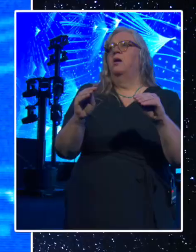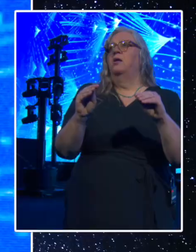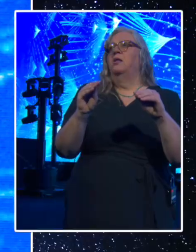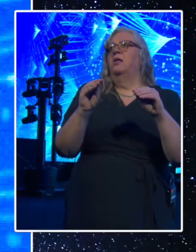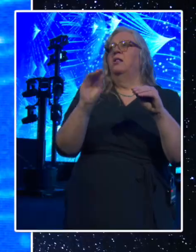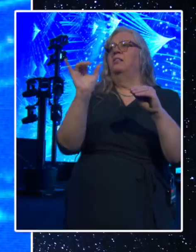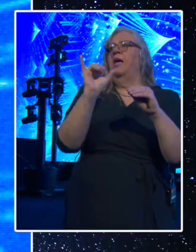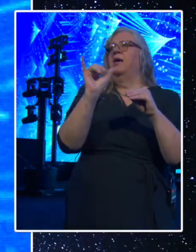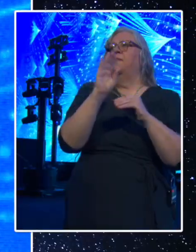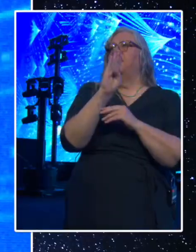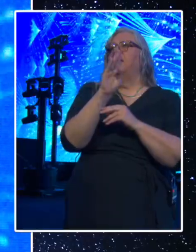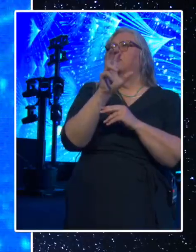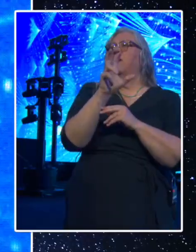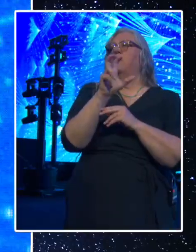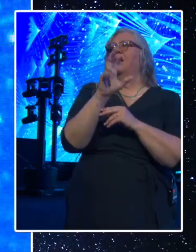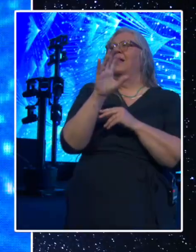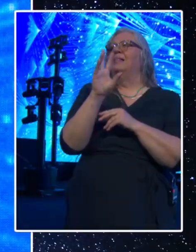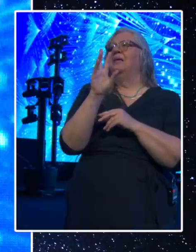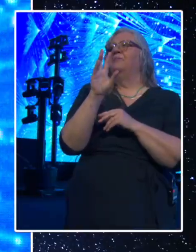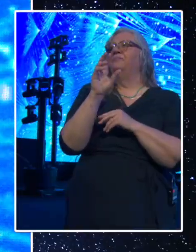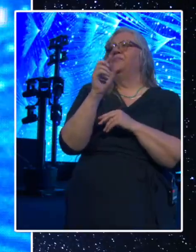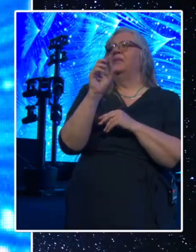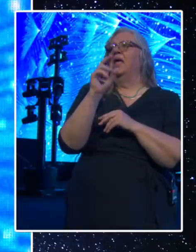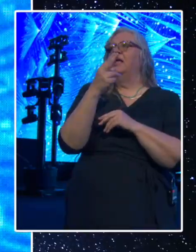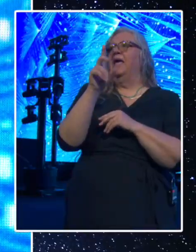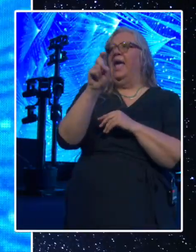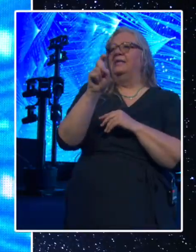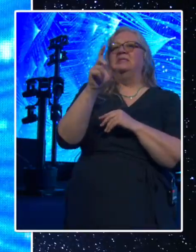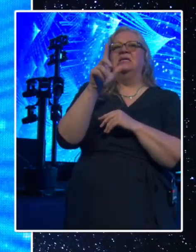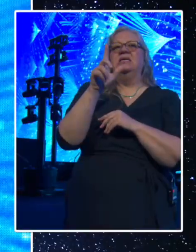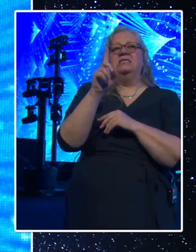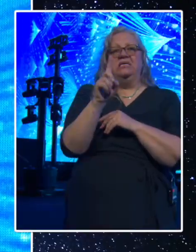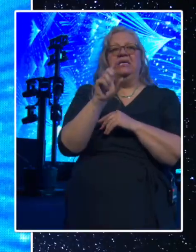like the B300 and the HPE XD690.